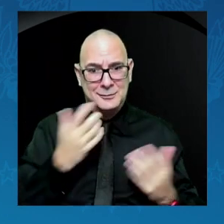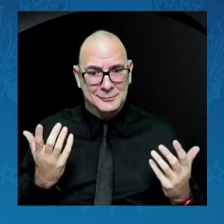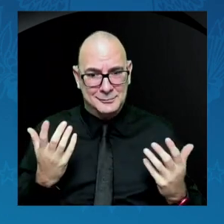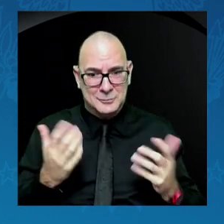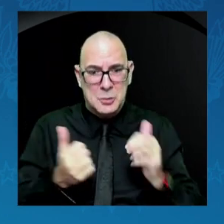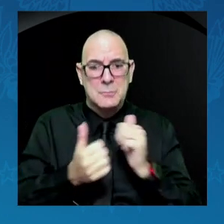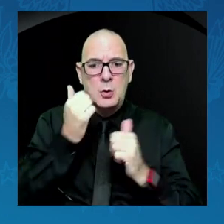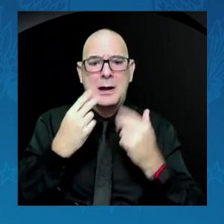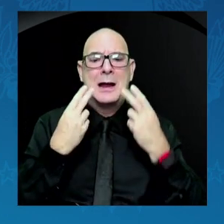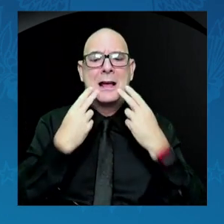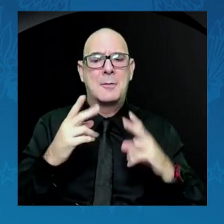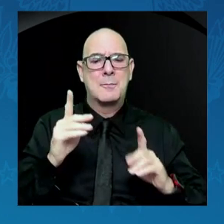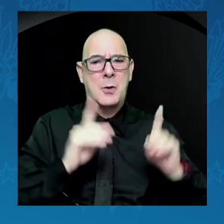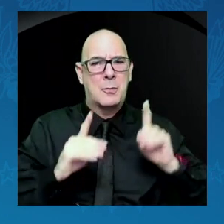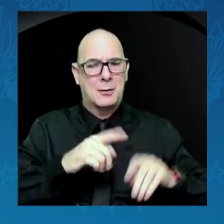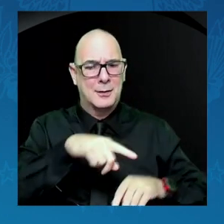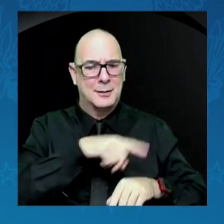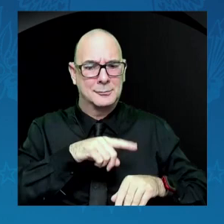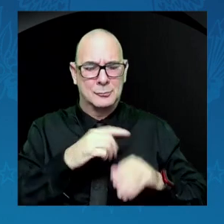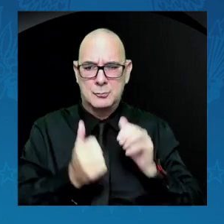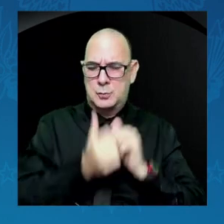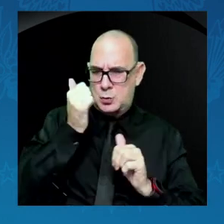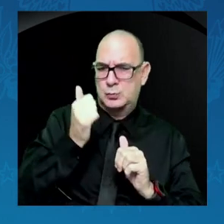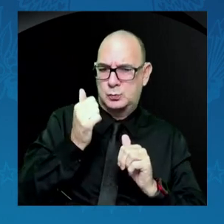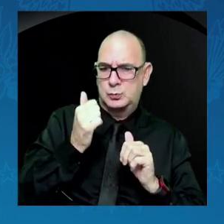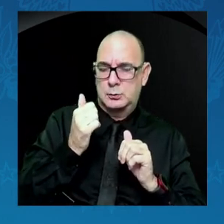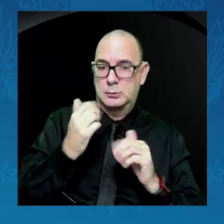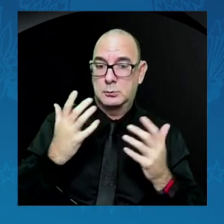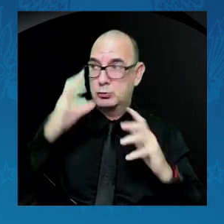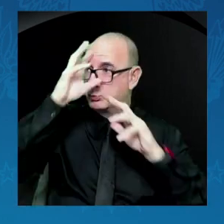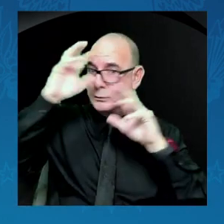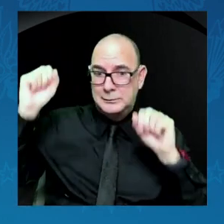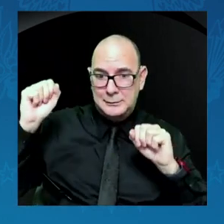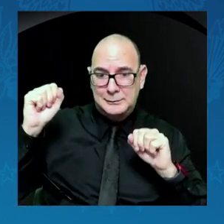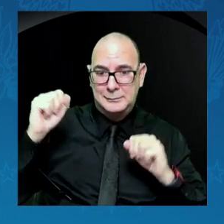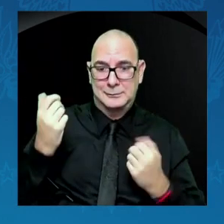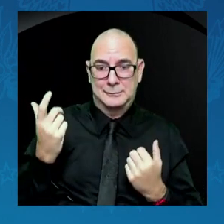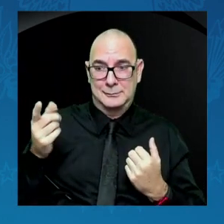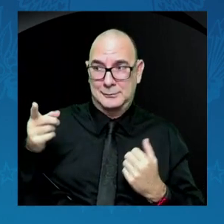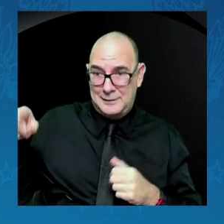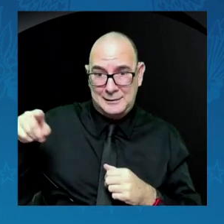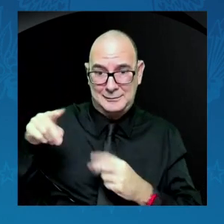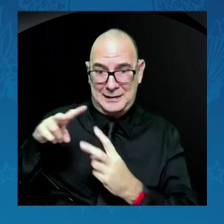The president and the vice president are mounting a whole of government response to this threat.